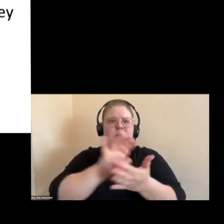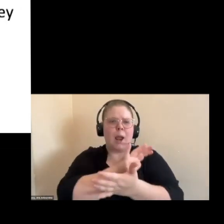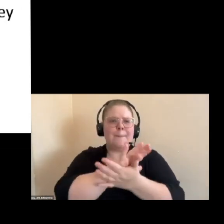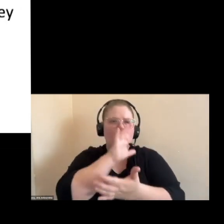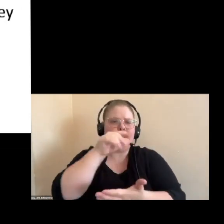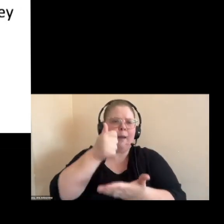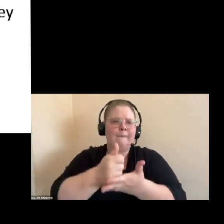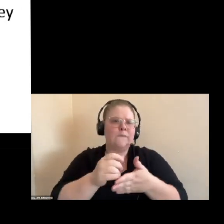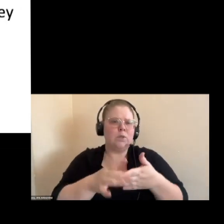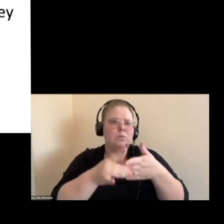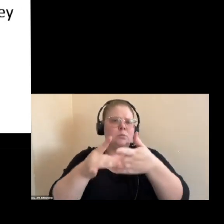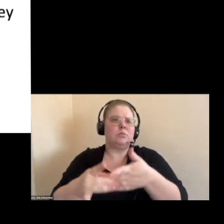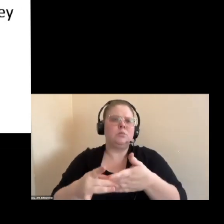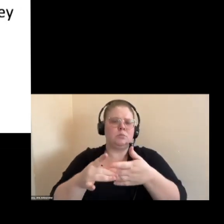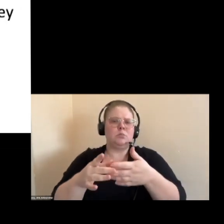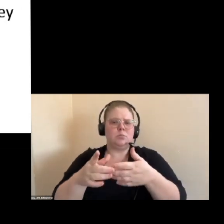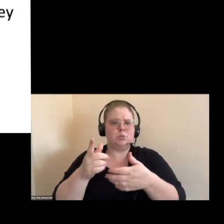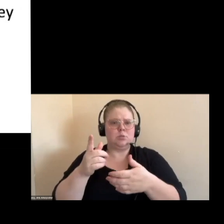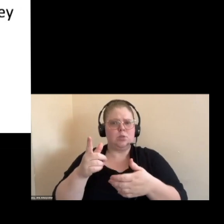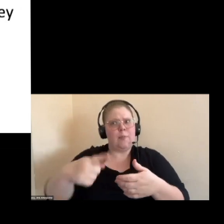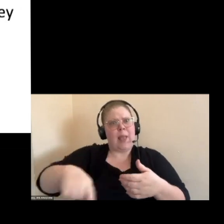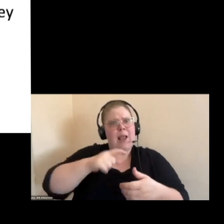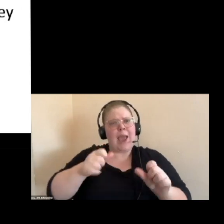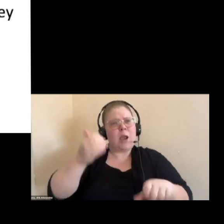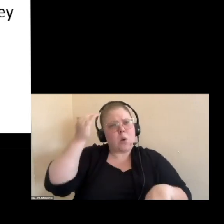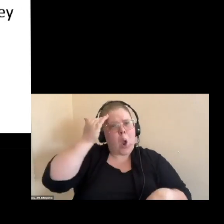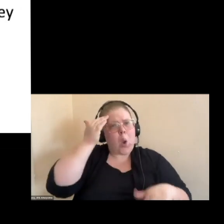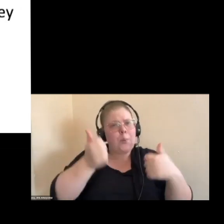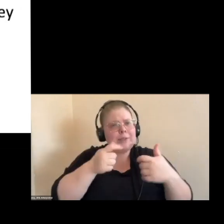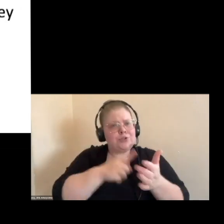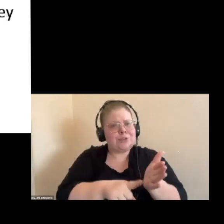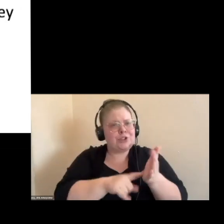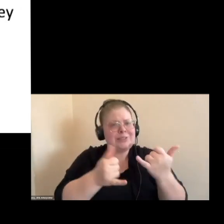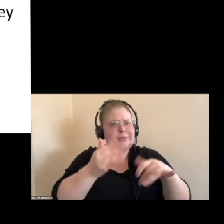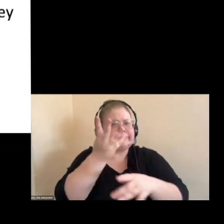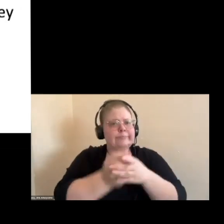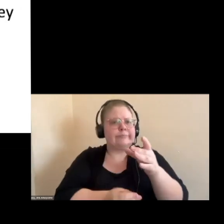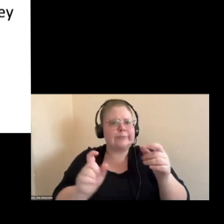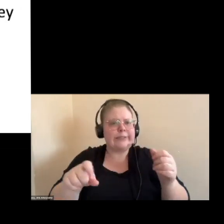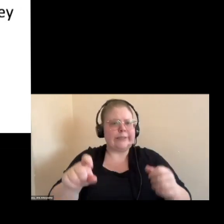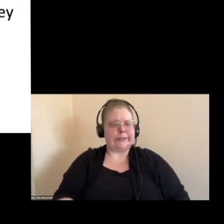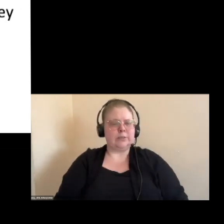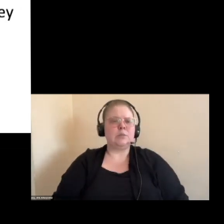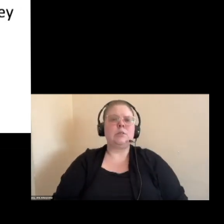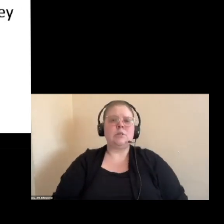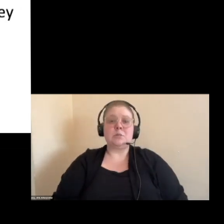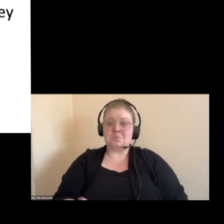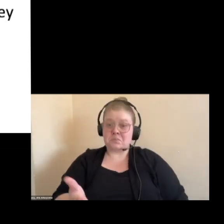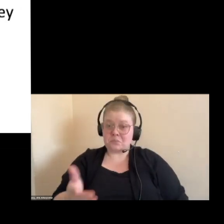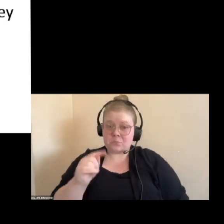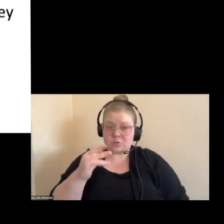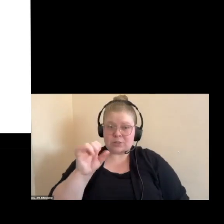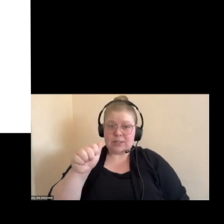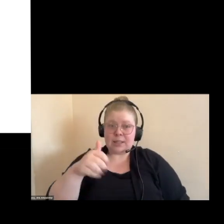to get a sense of what research is needed. And Teresa, the next slide,